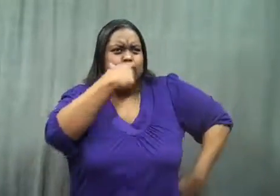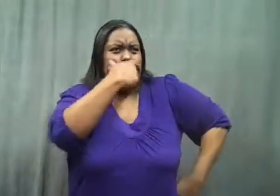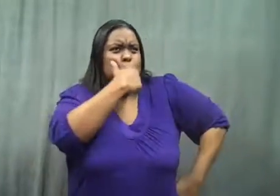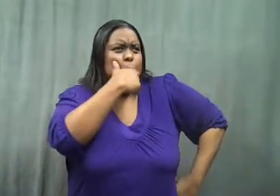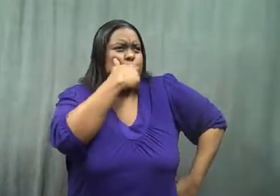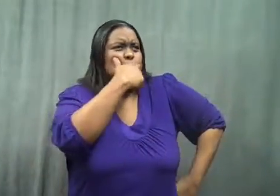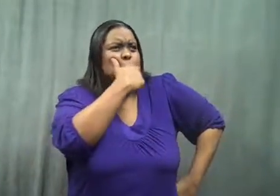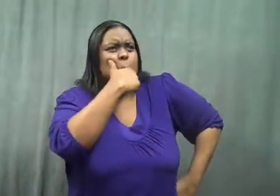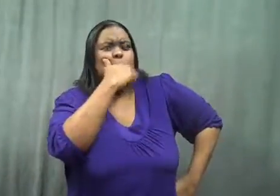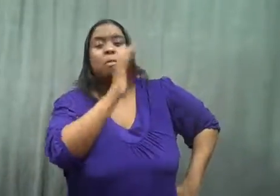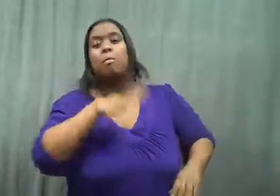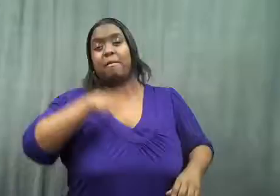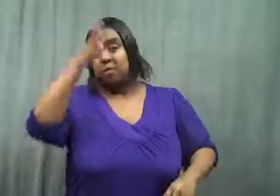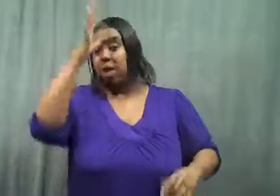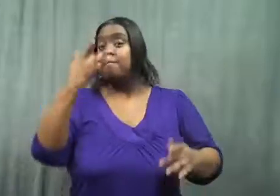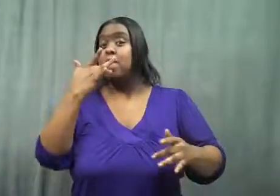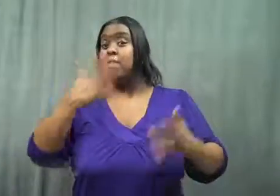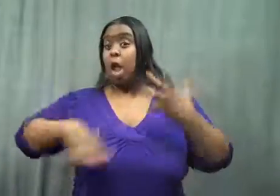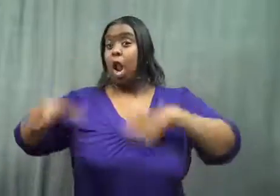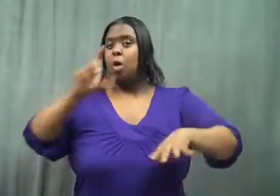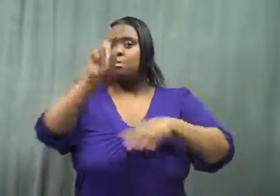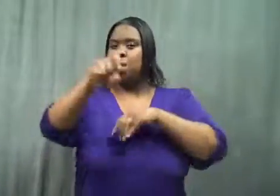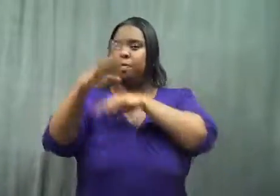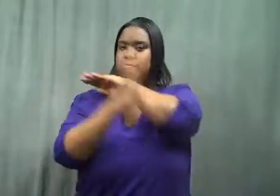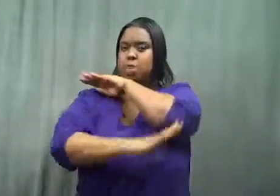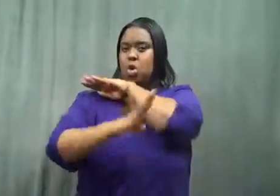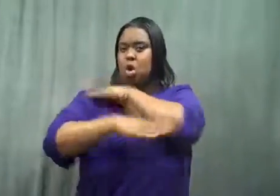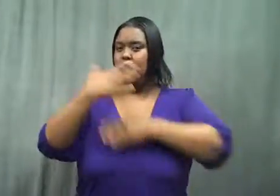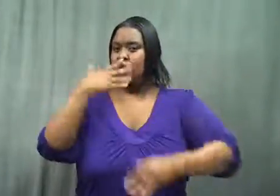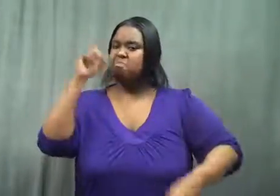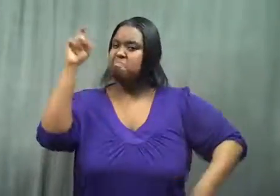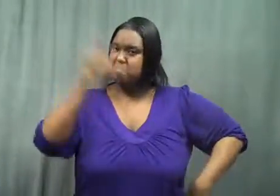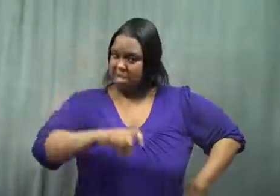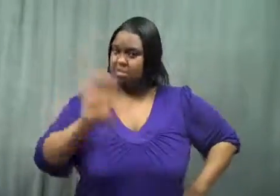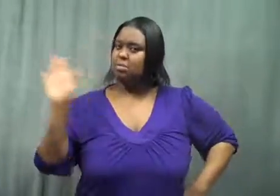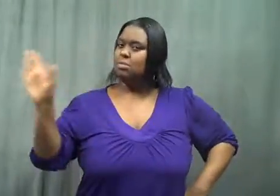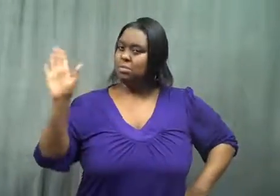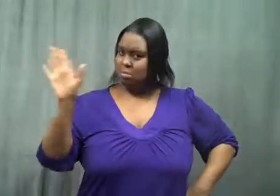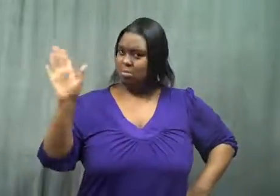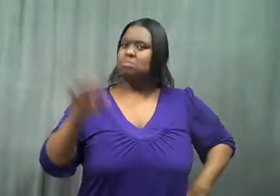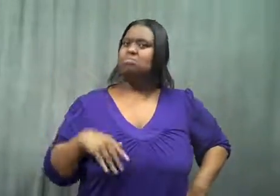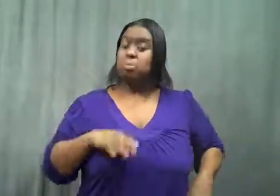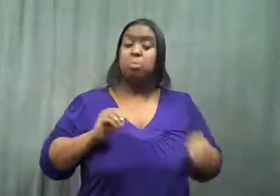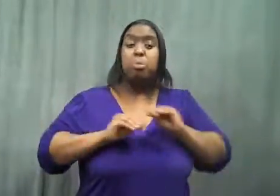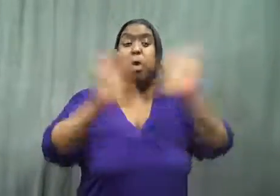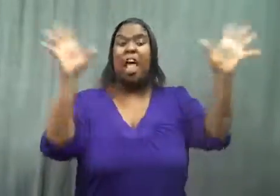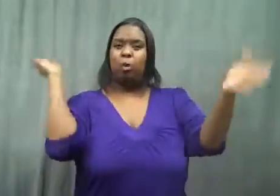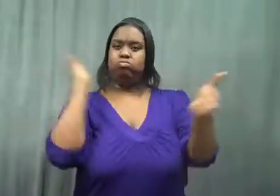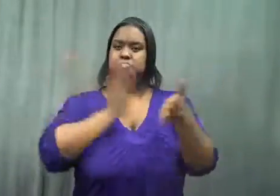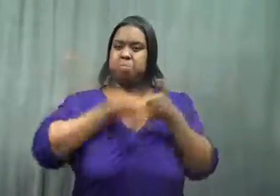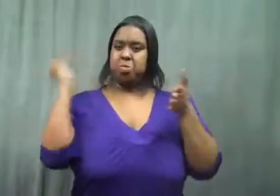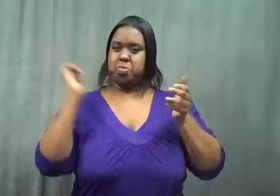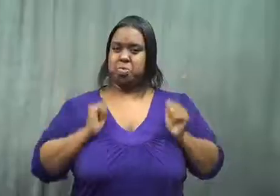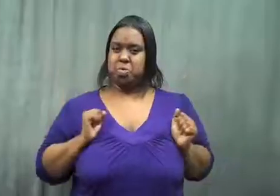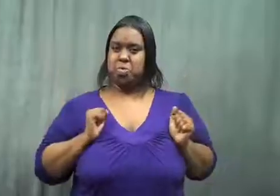He liked fall colors. He didn't like bright colors.